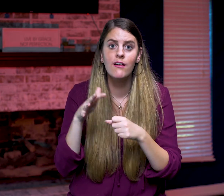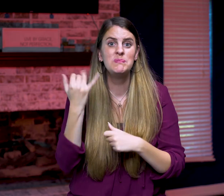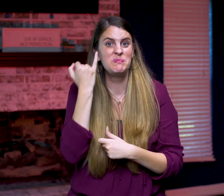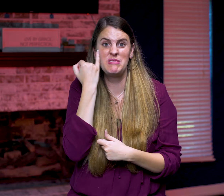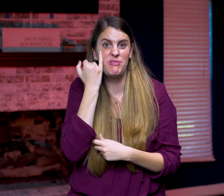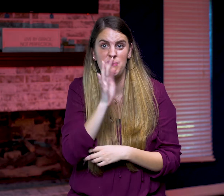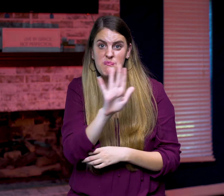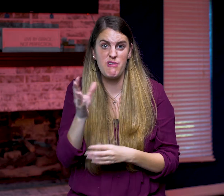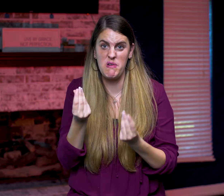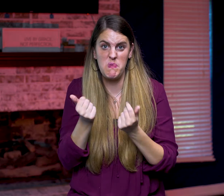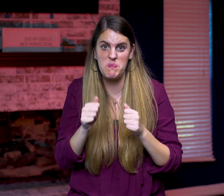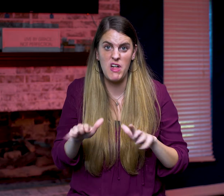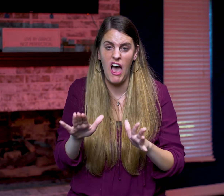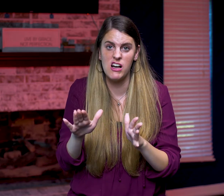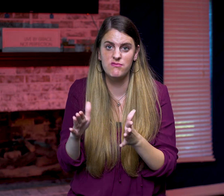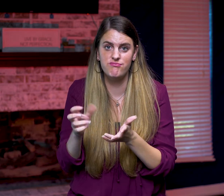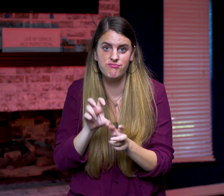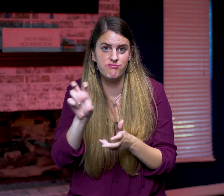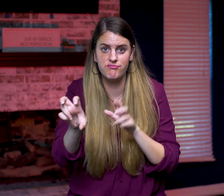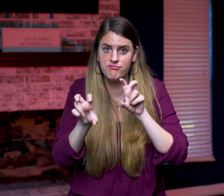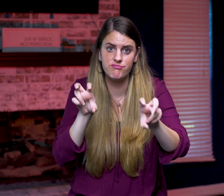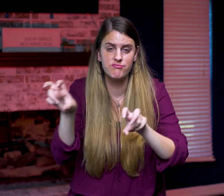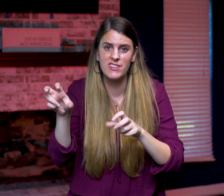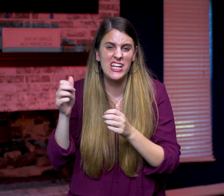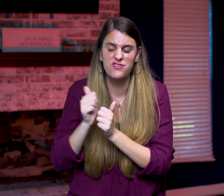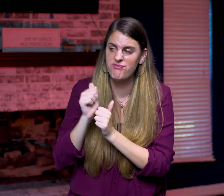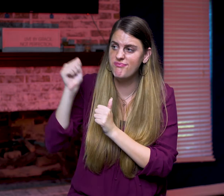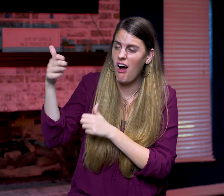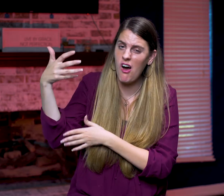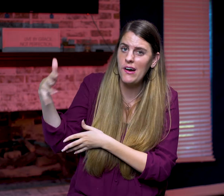even if their land allotment is far away;